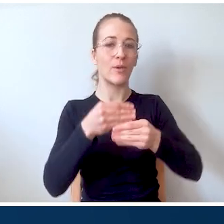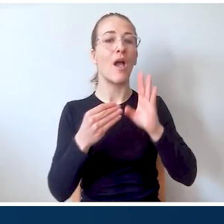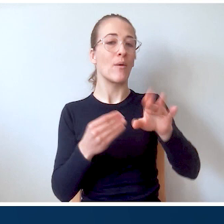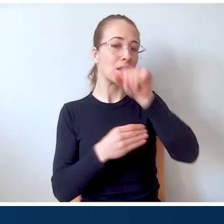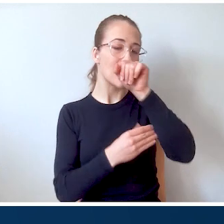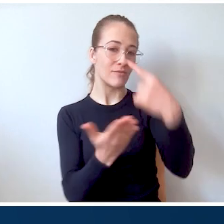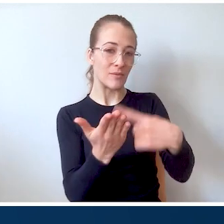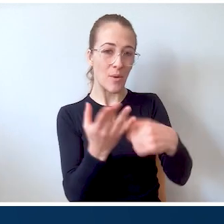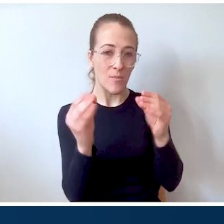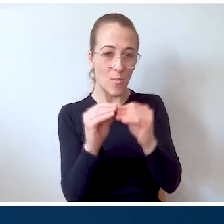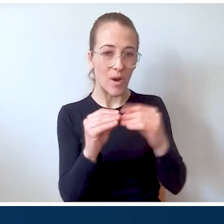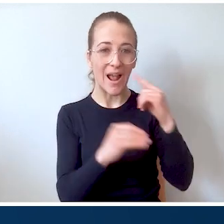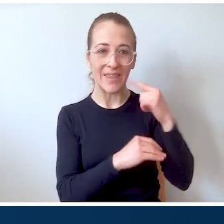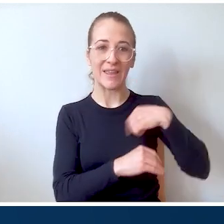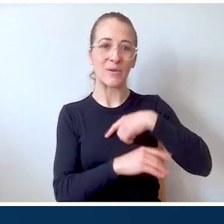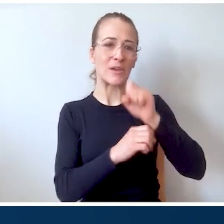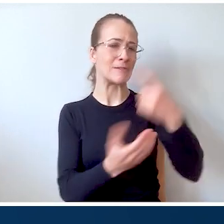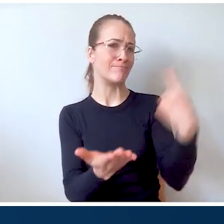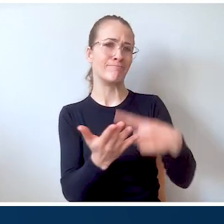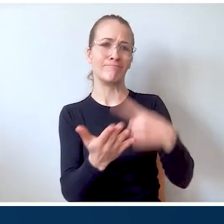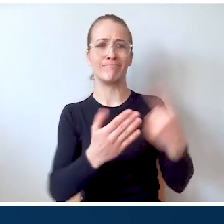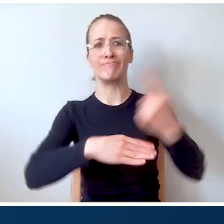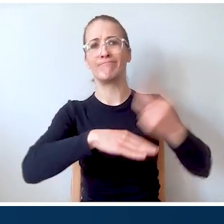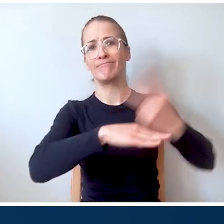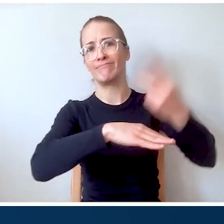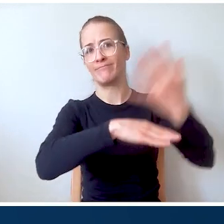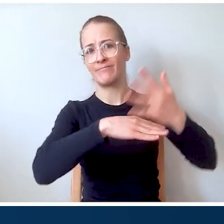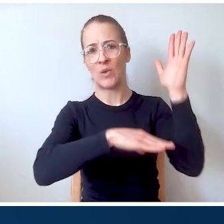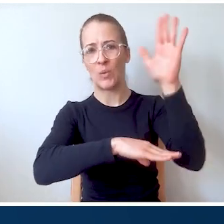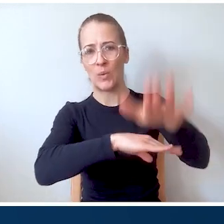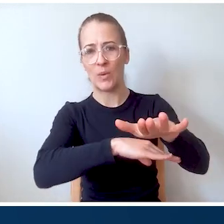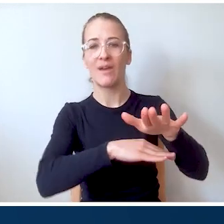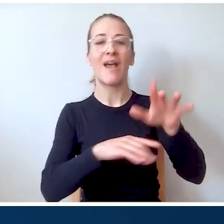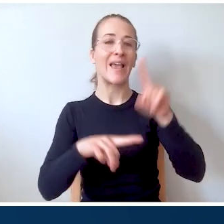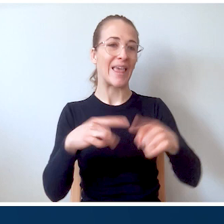I think we could talk for days on end, so I can't wait to have you back to talk about